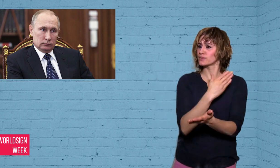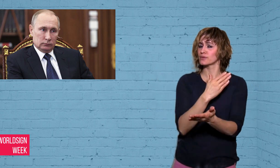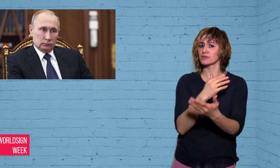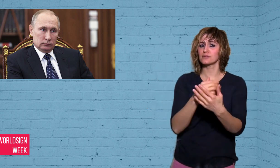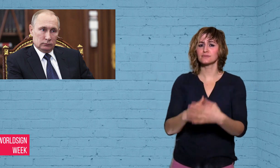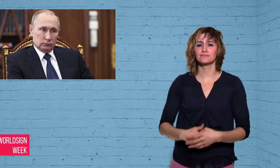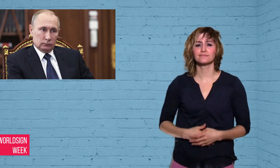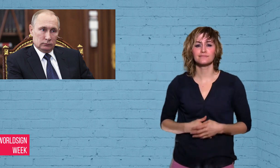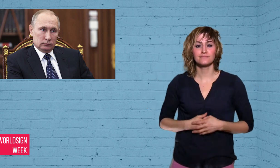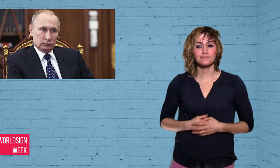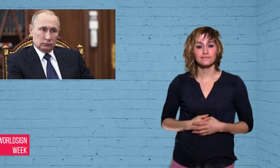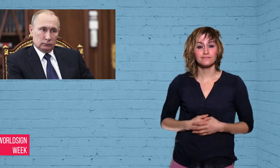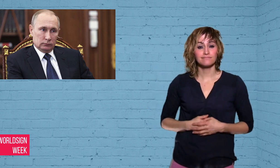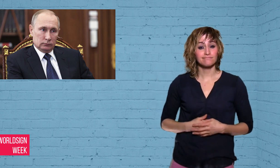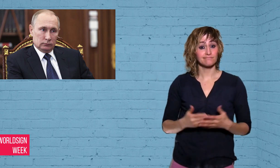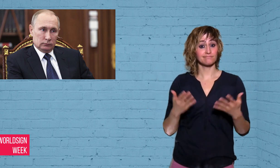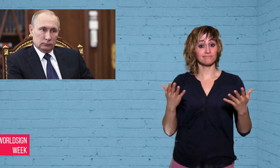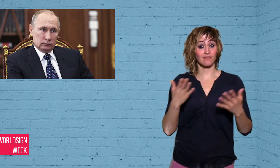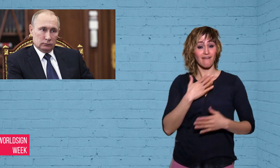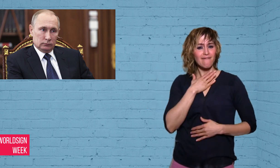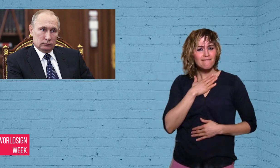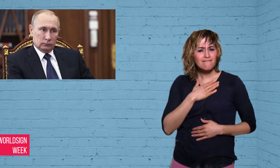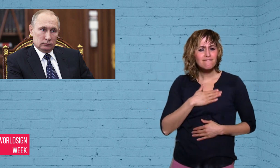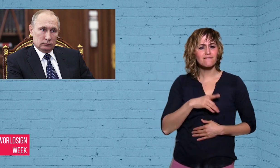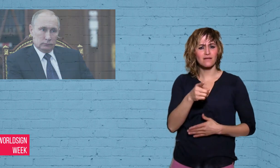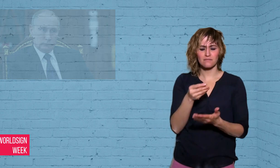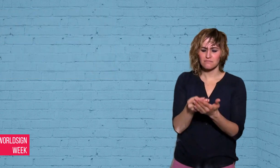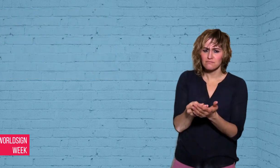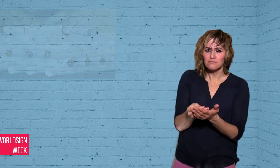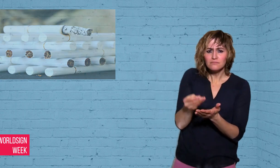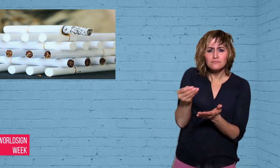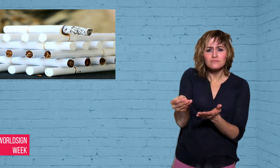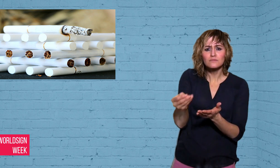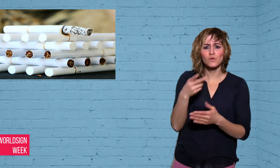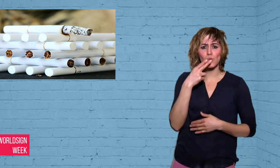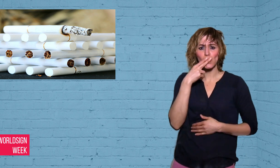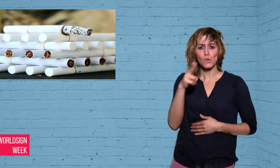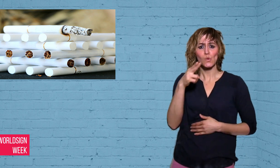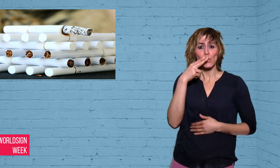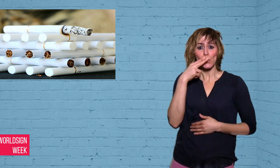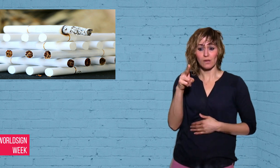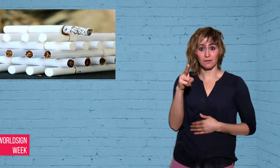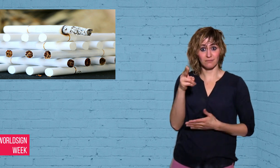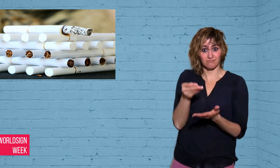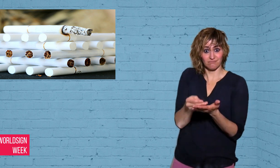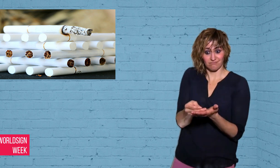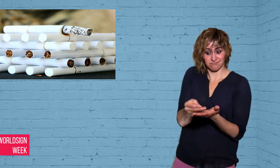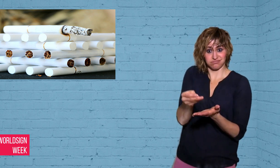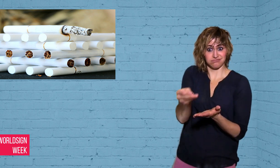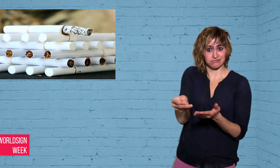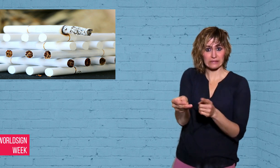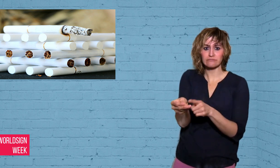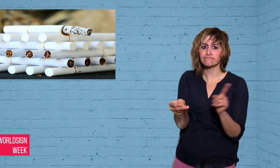the goal of getting rid of tobacco for good.